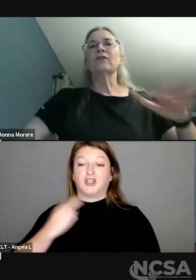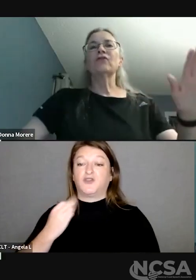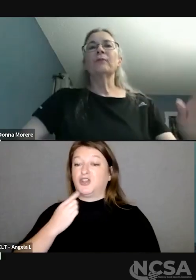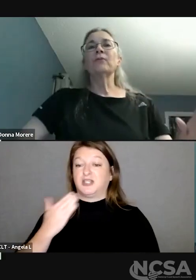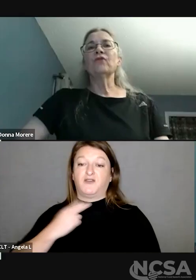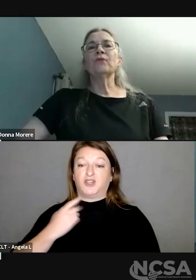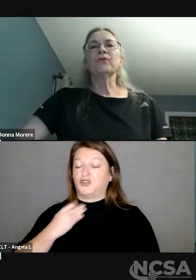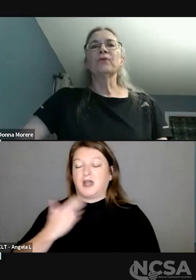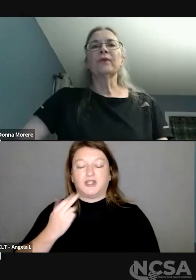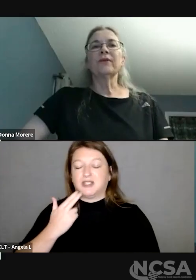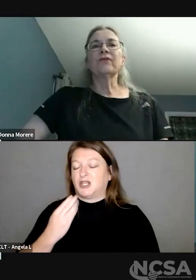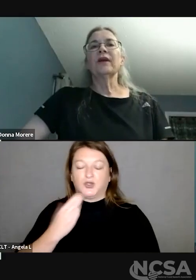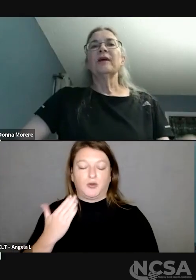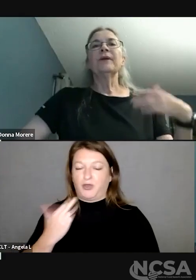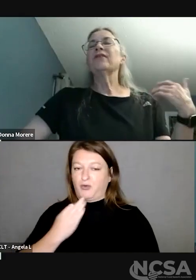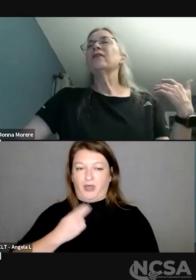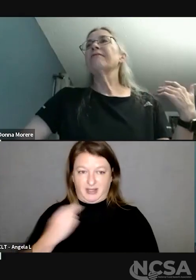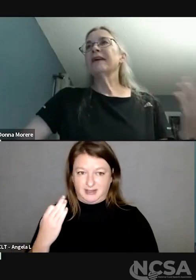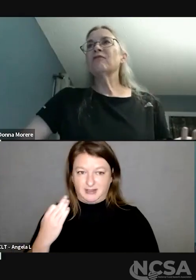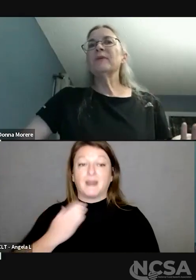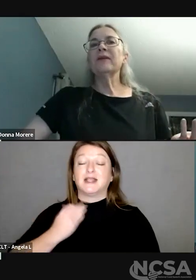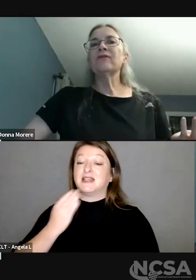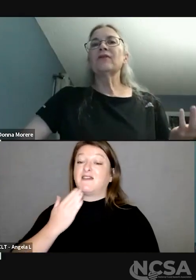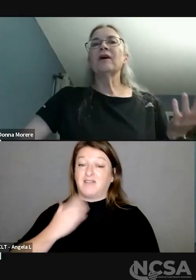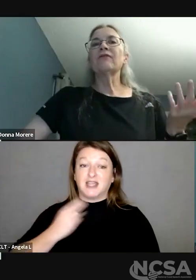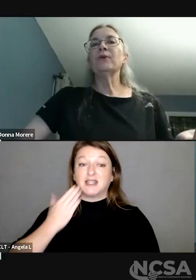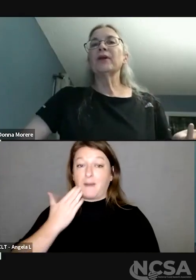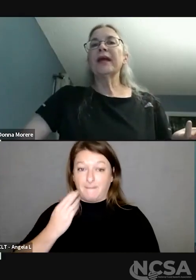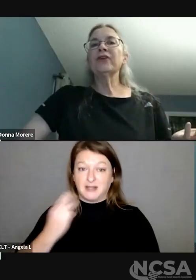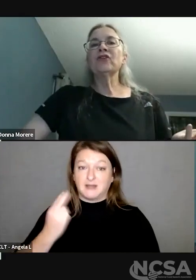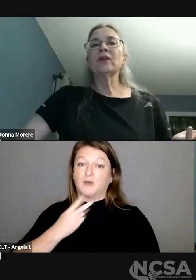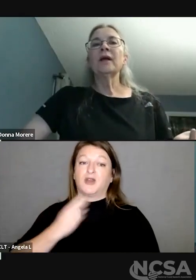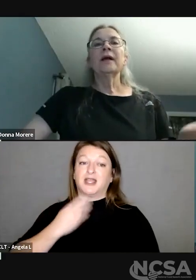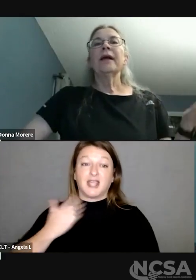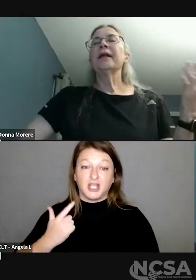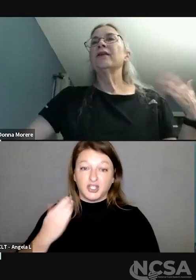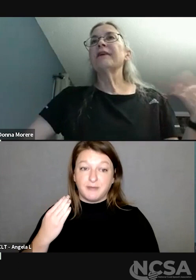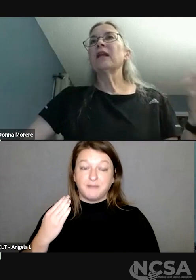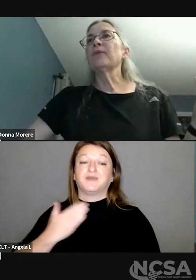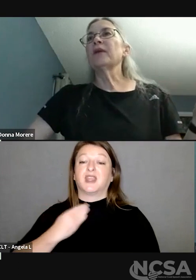gonna zoom through this. But it's an effective means of communication and it develops